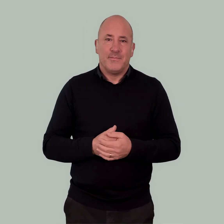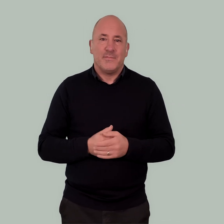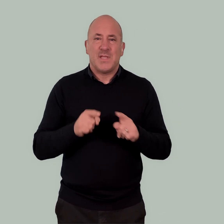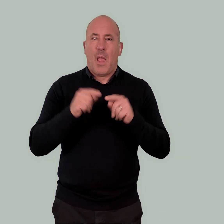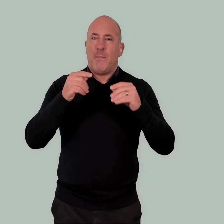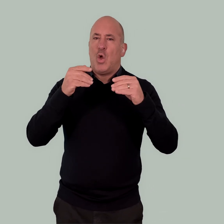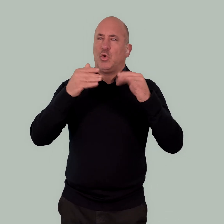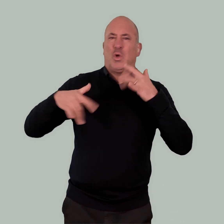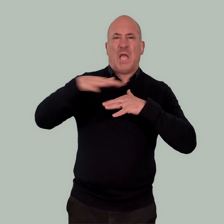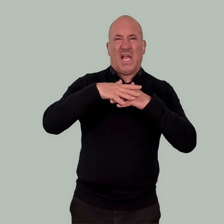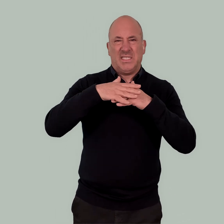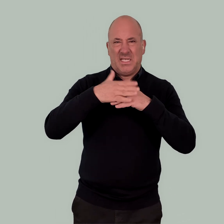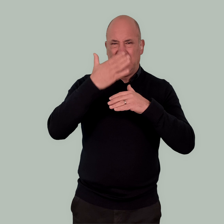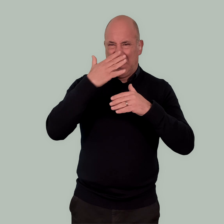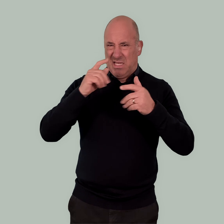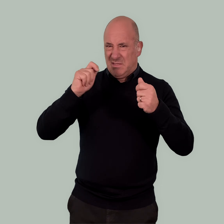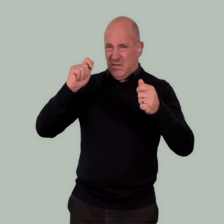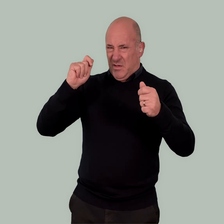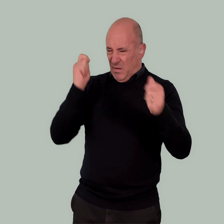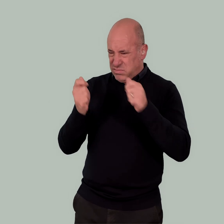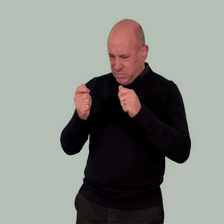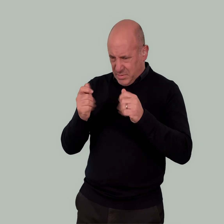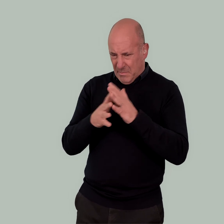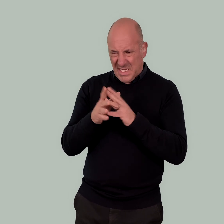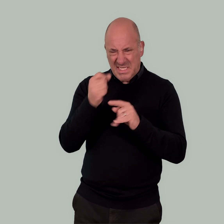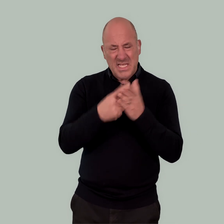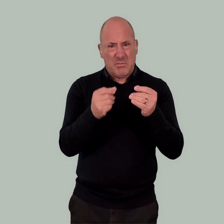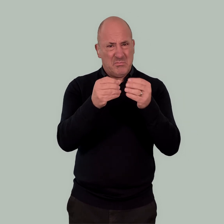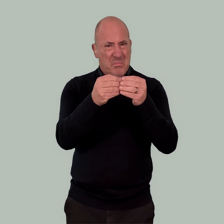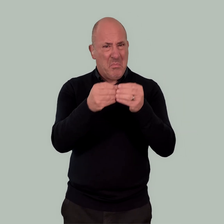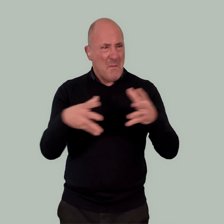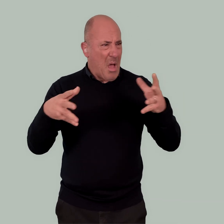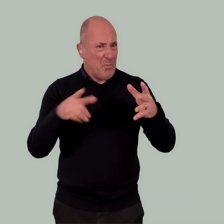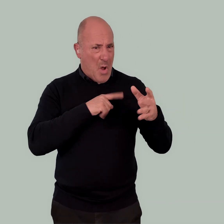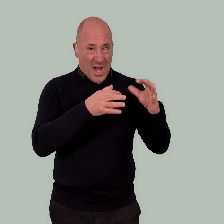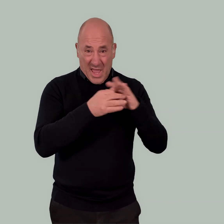The impact of changes in wider society on disability prevalence